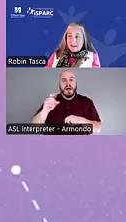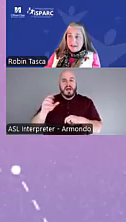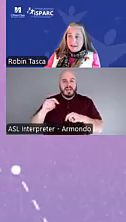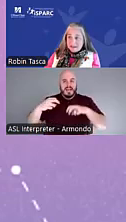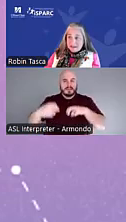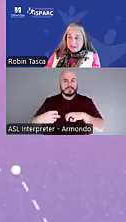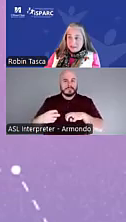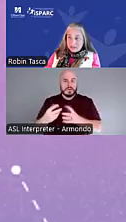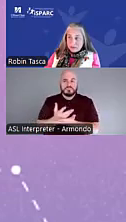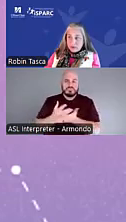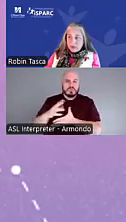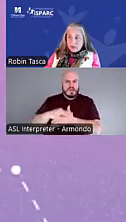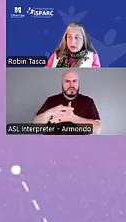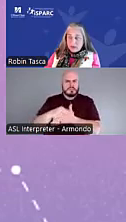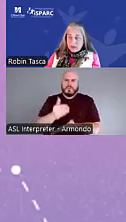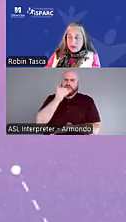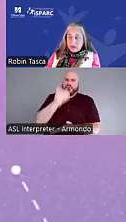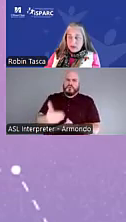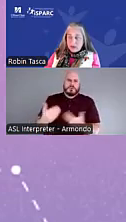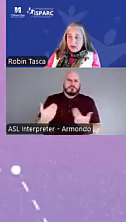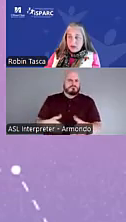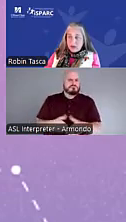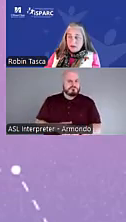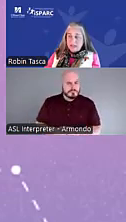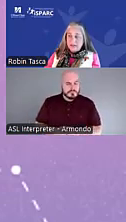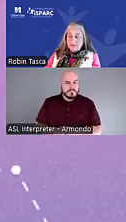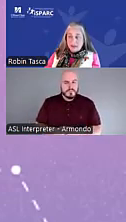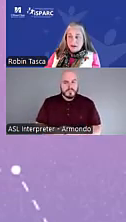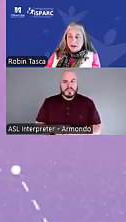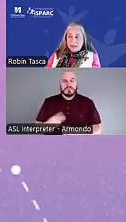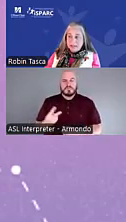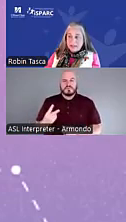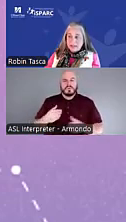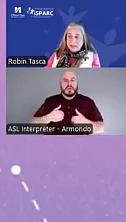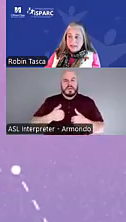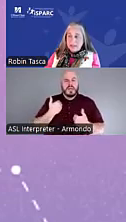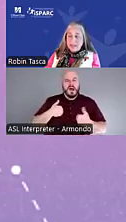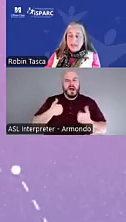It has two of our young adult staff that are managing it.